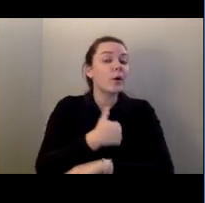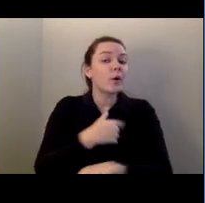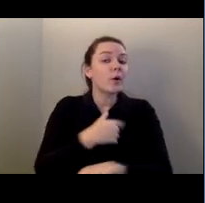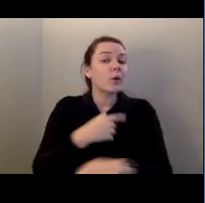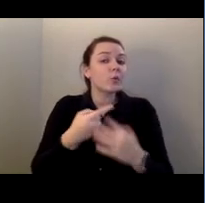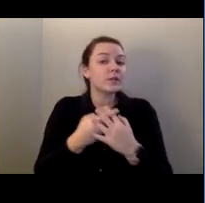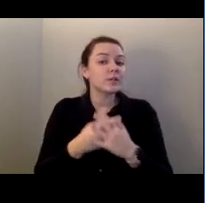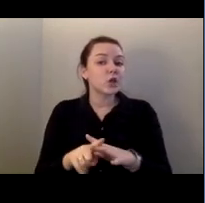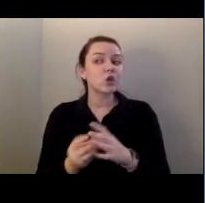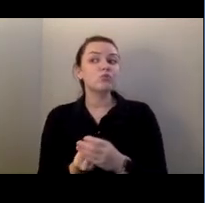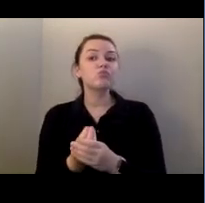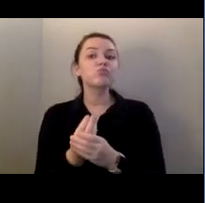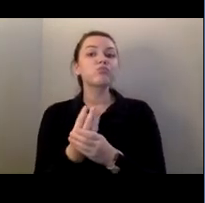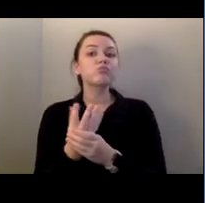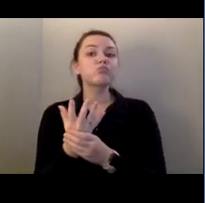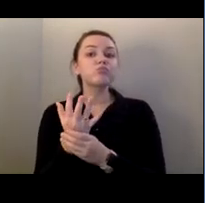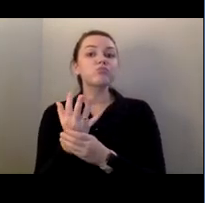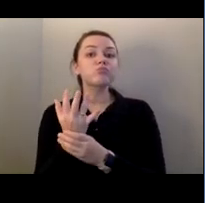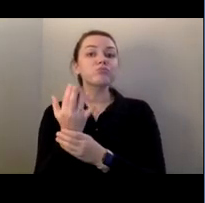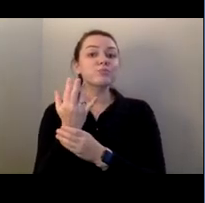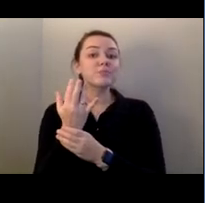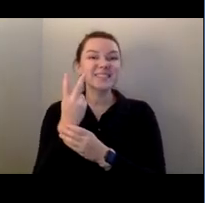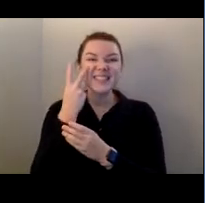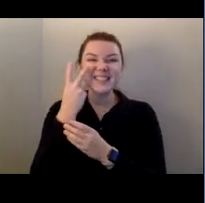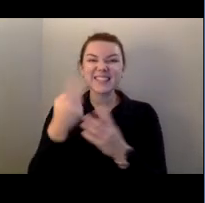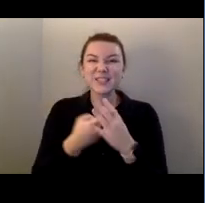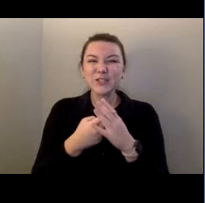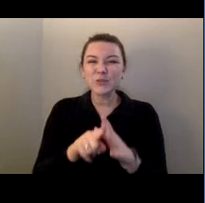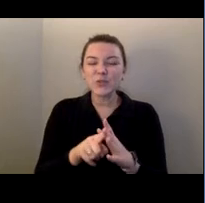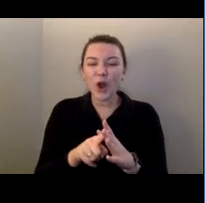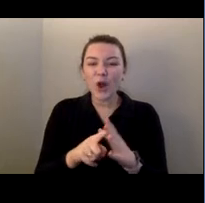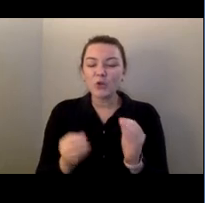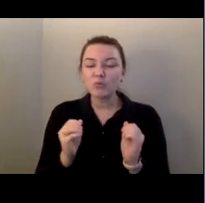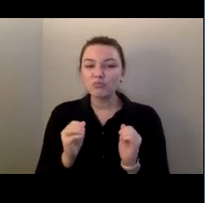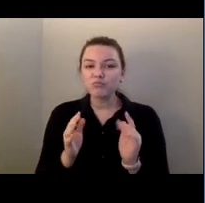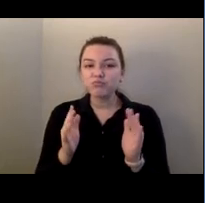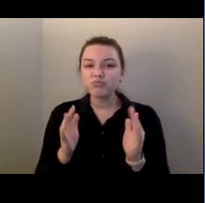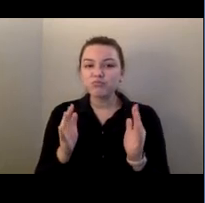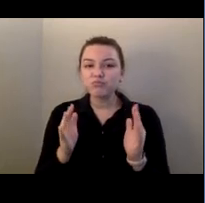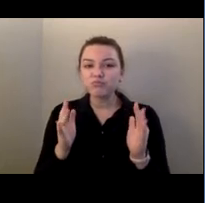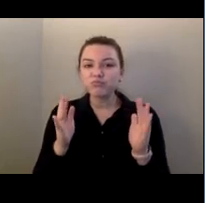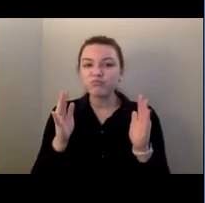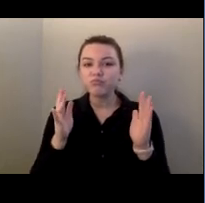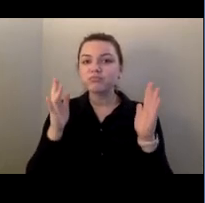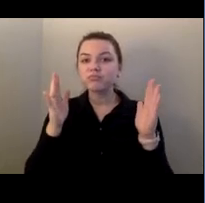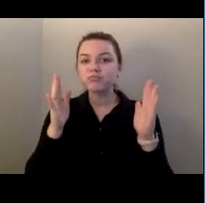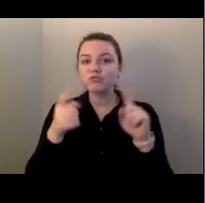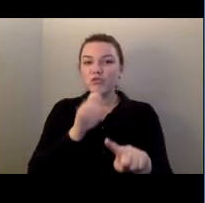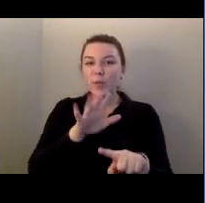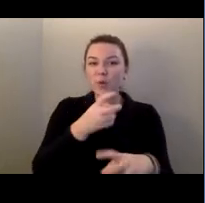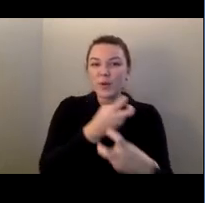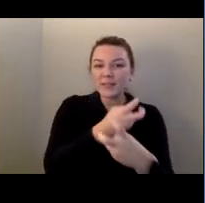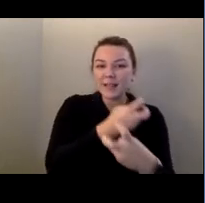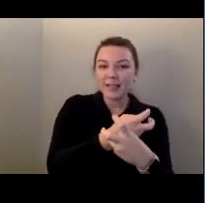Let me see you starting to emerge from your hard-shelled skeleton. And here come your tentacles